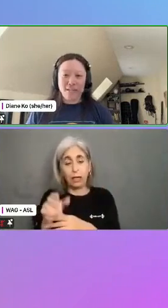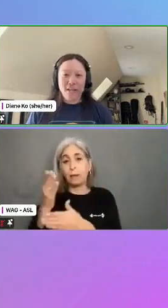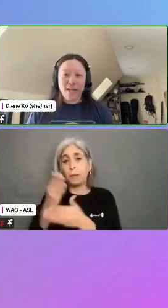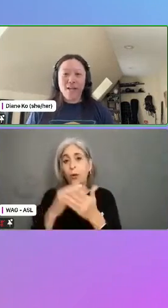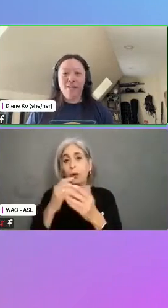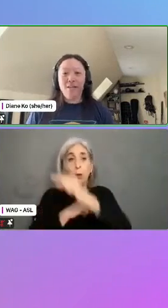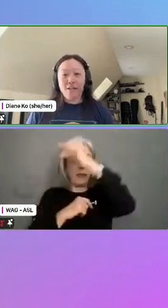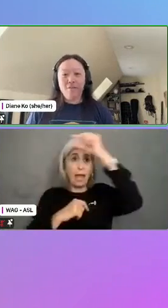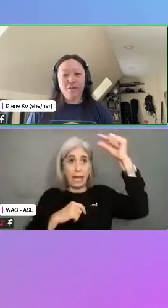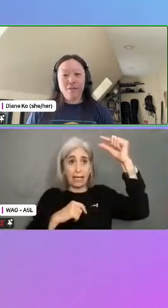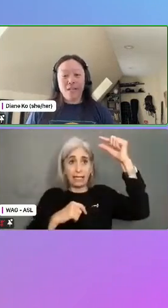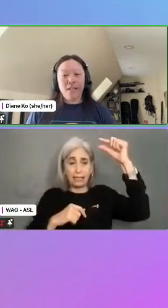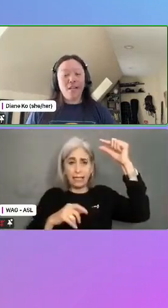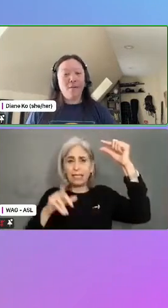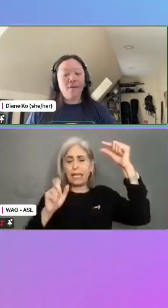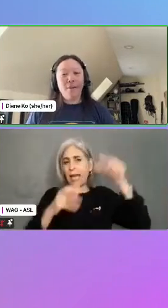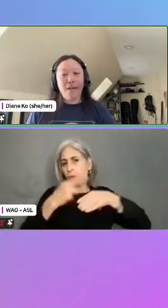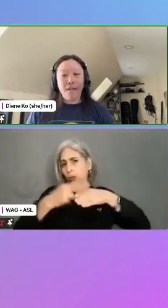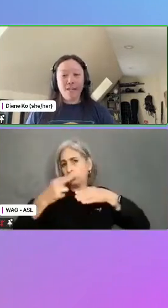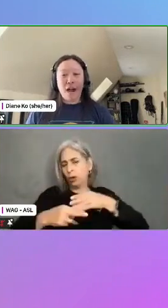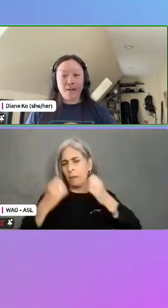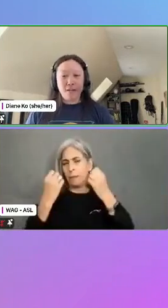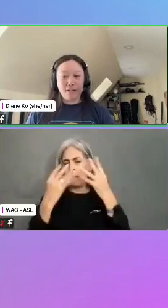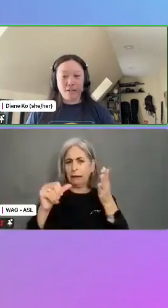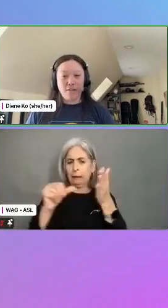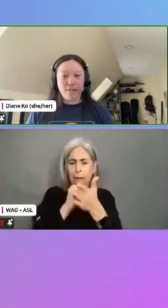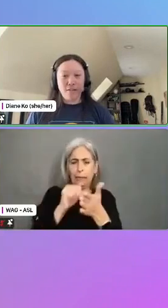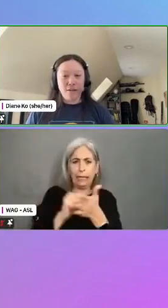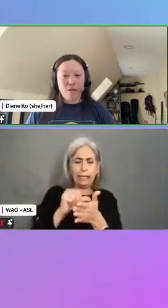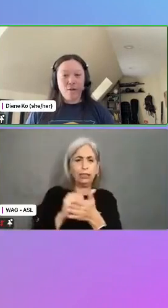IDS for the title and description. For this code,